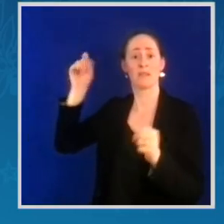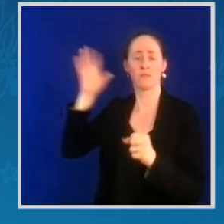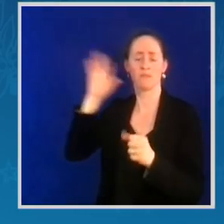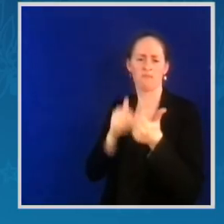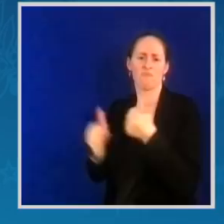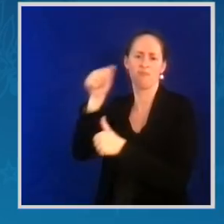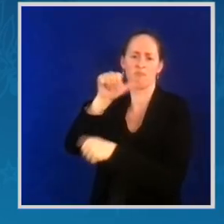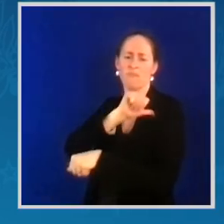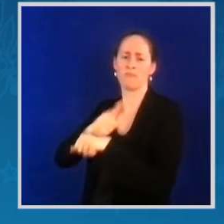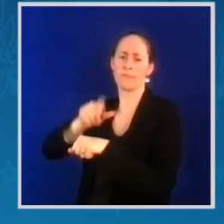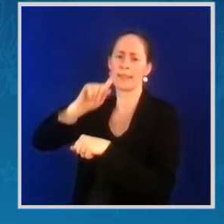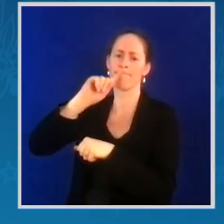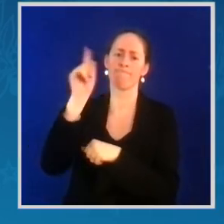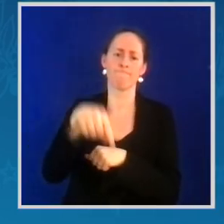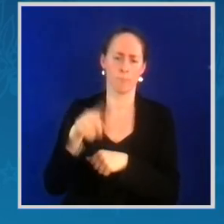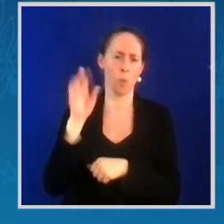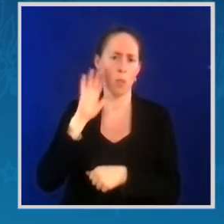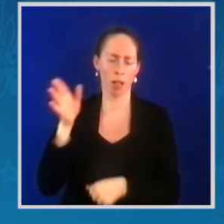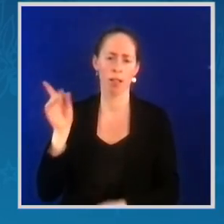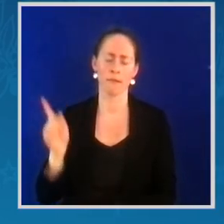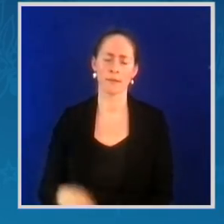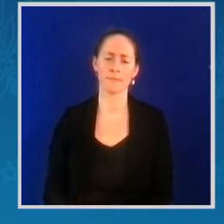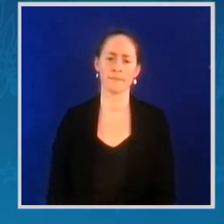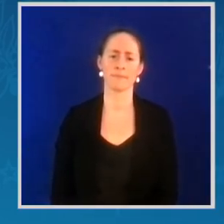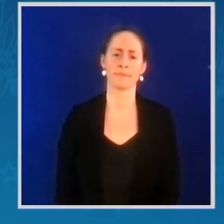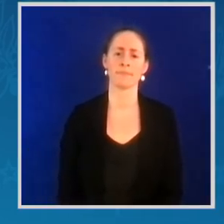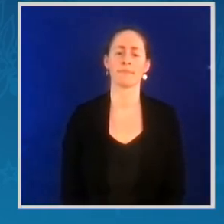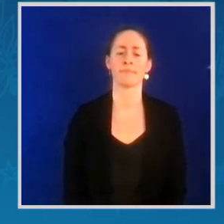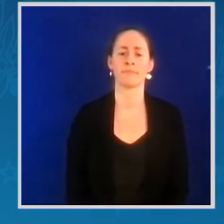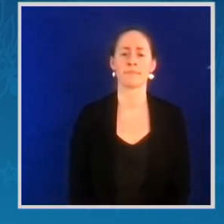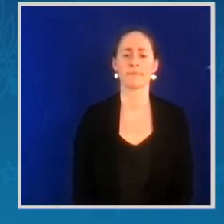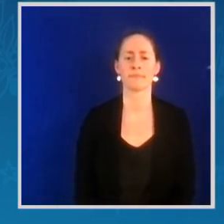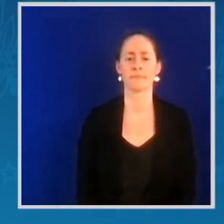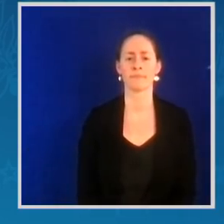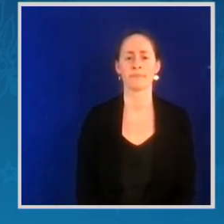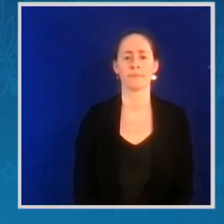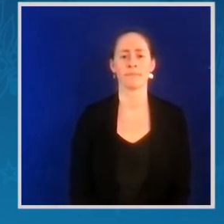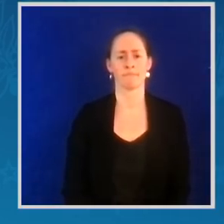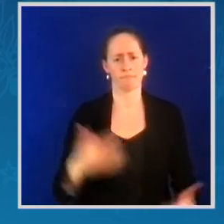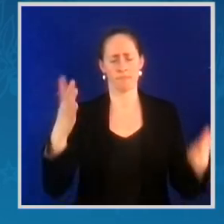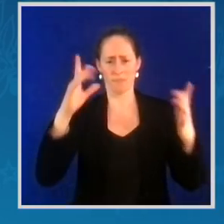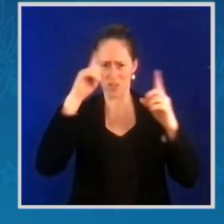and continue to remind people that in this day and age, I spoke earlier about a new era